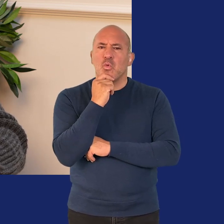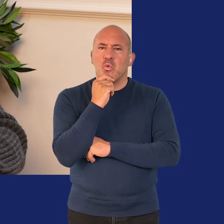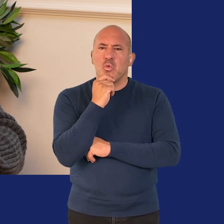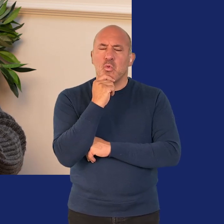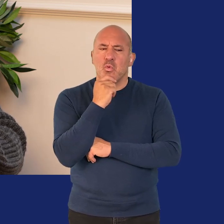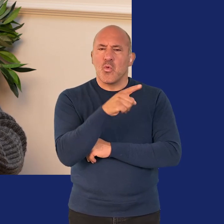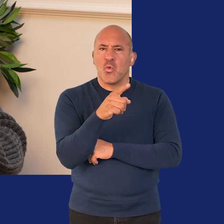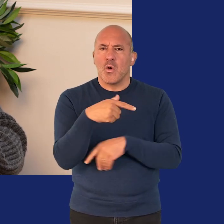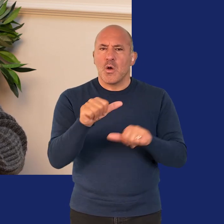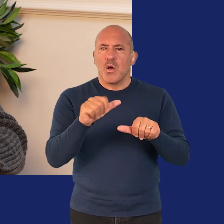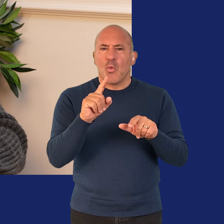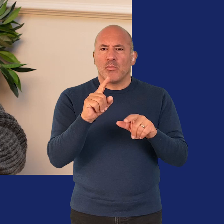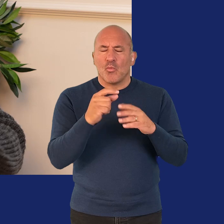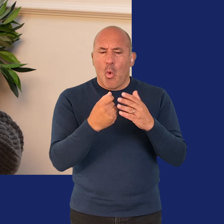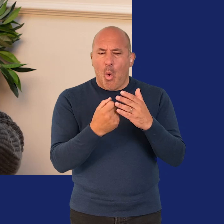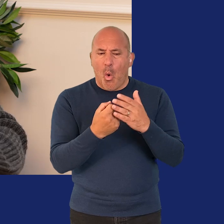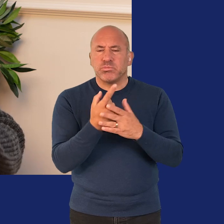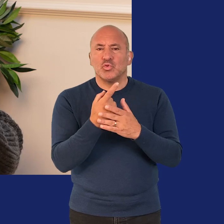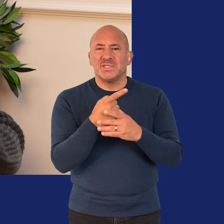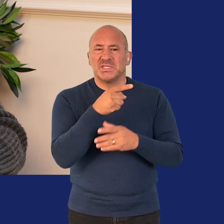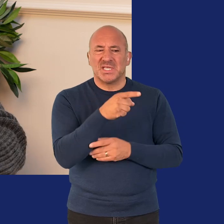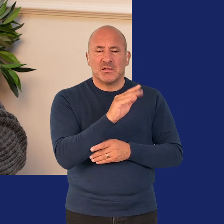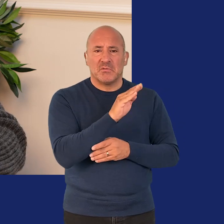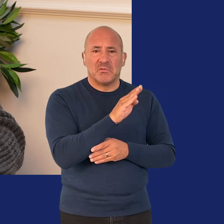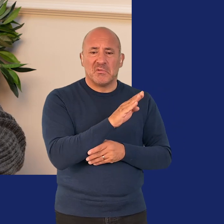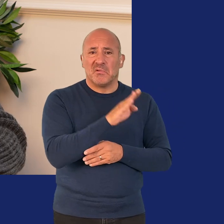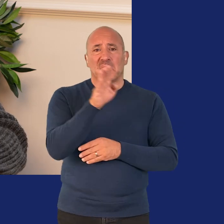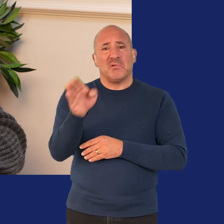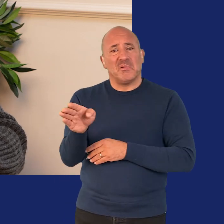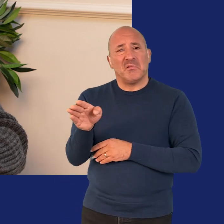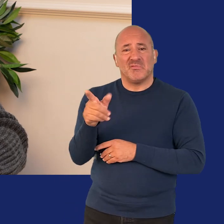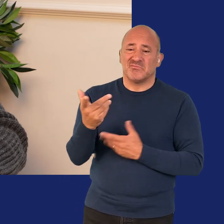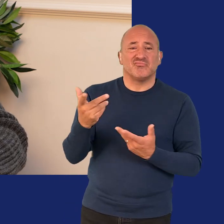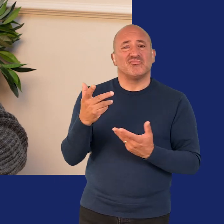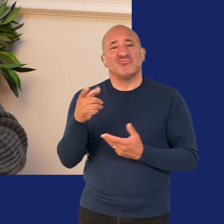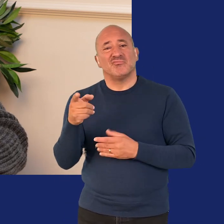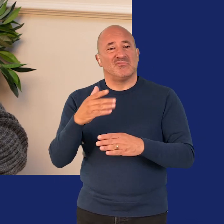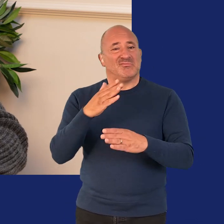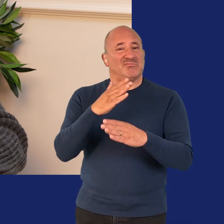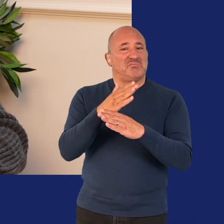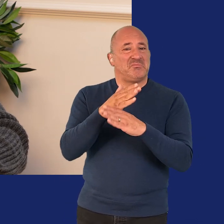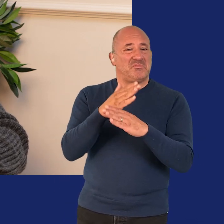are learning to create that- Jess: mm-hmm. Josh: -workplace, but um,